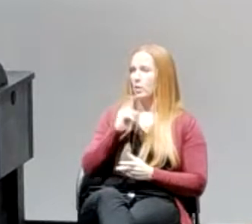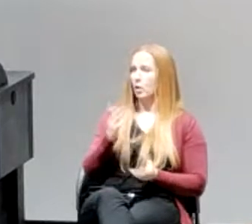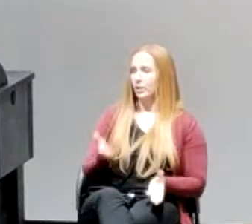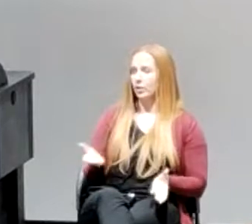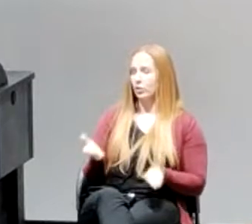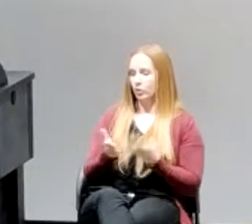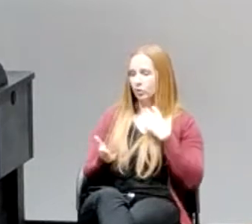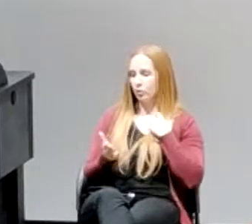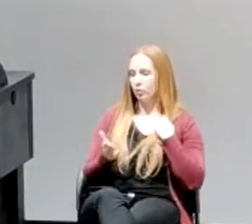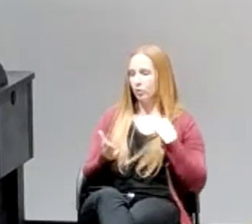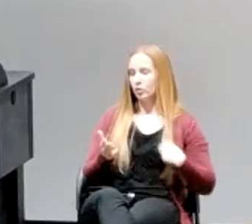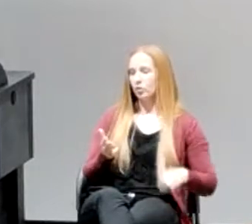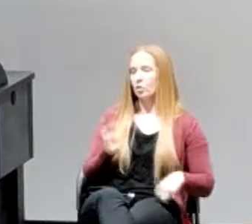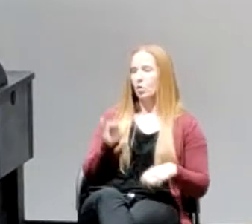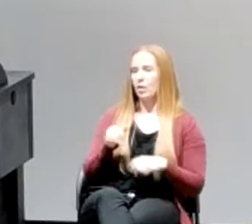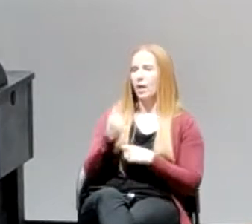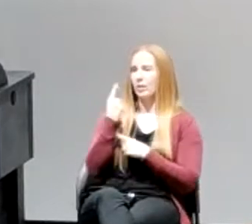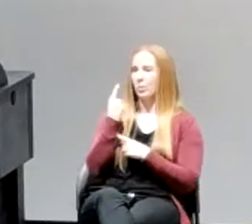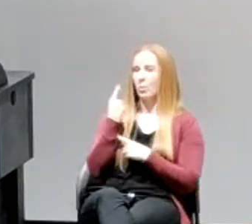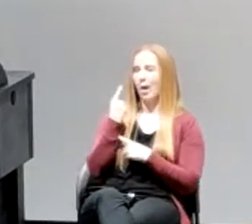primary economy and want something different.